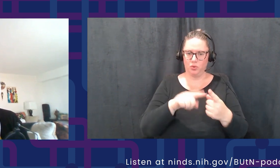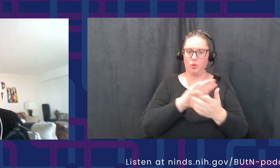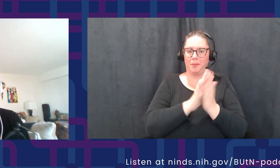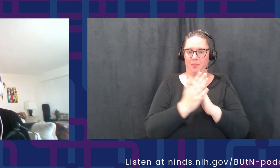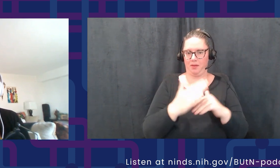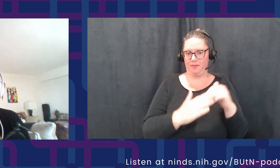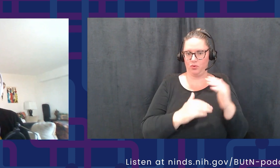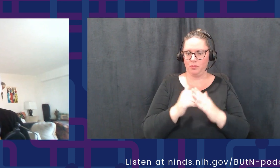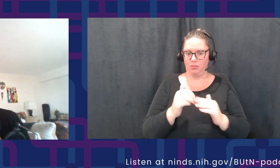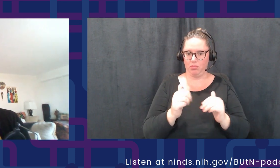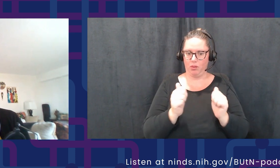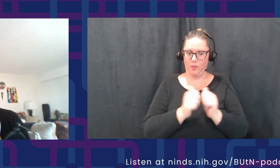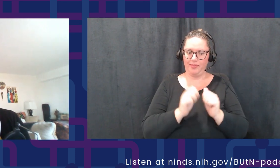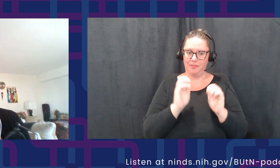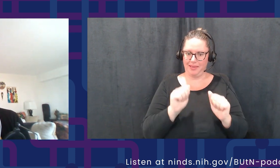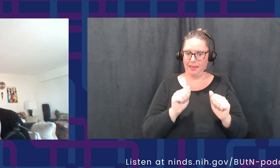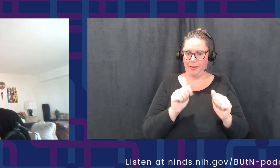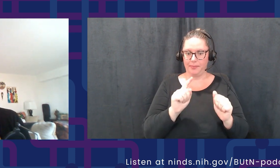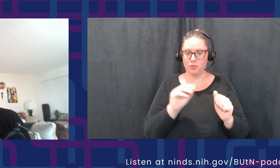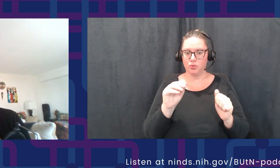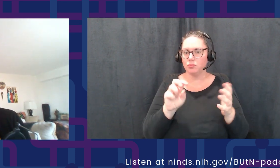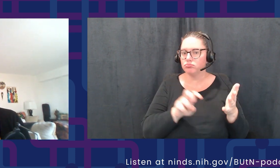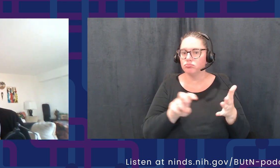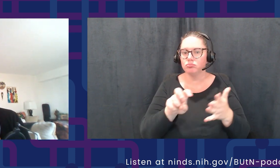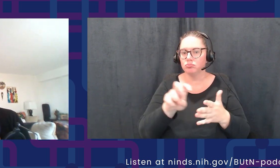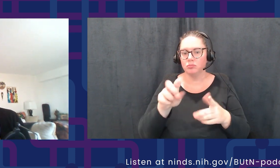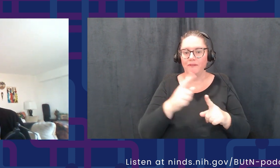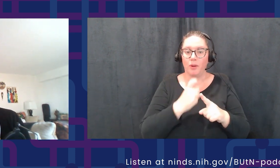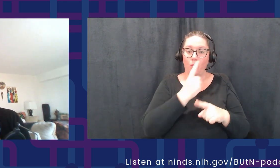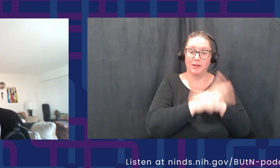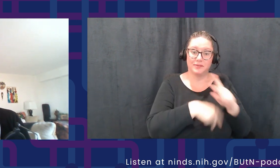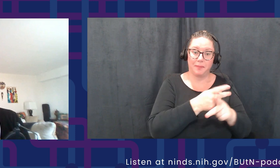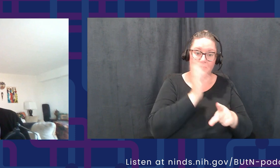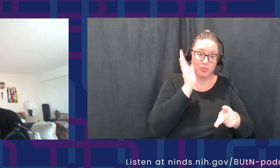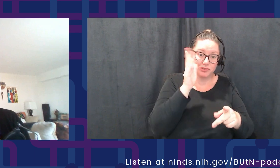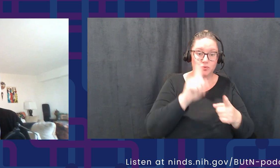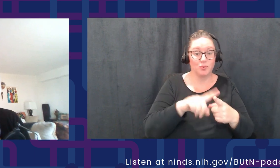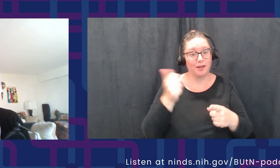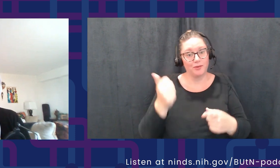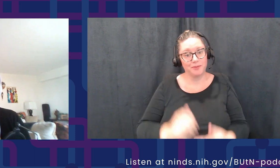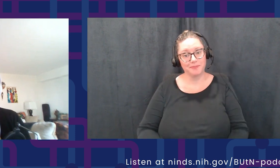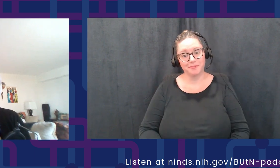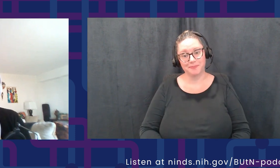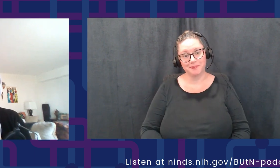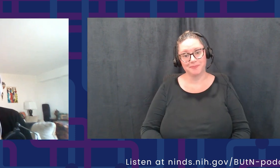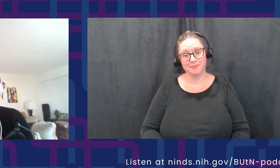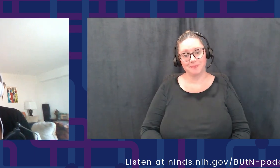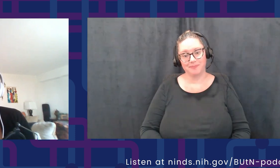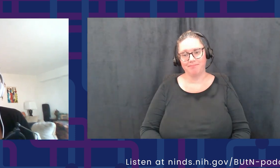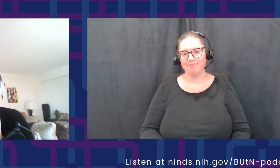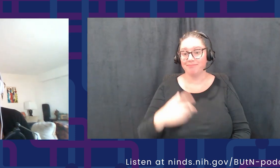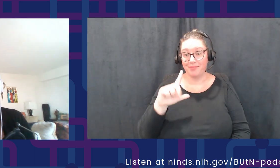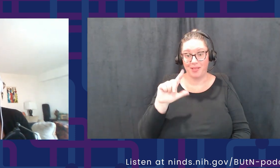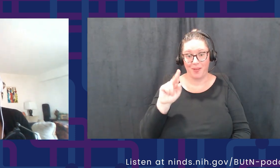comfortable enough to be able to pivot from one type of presentation to another. What about you, Lauren?